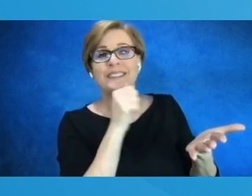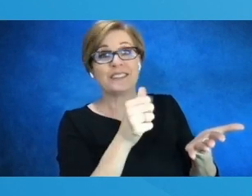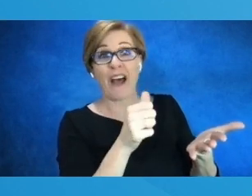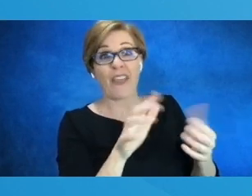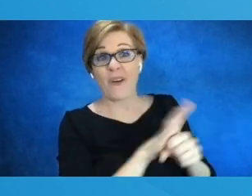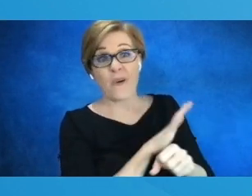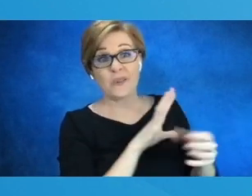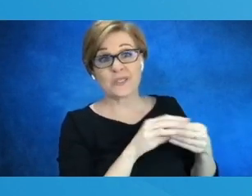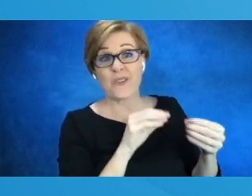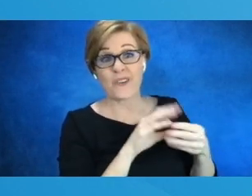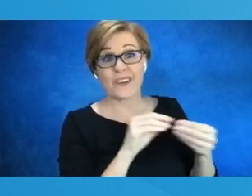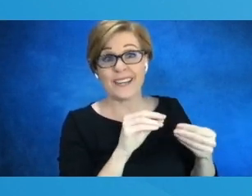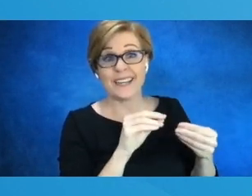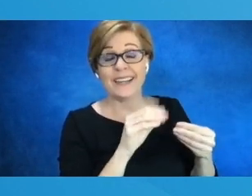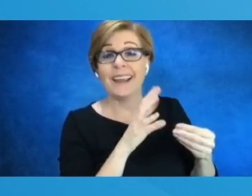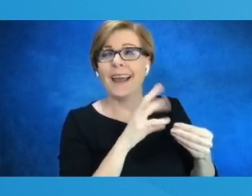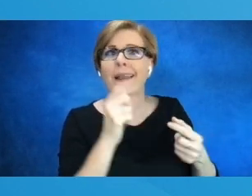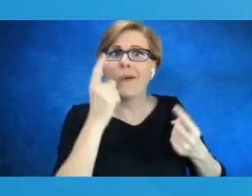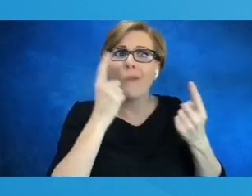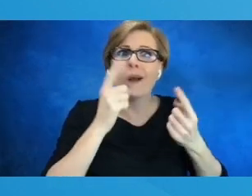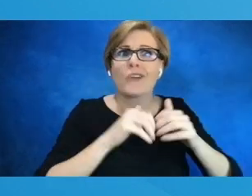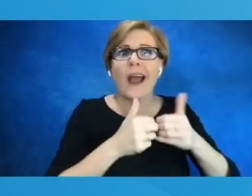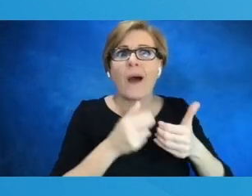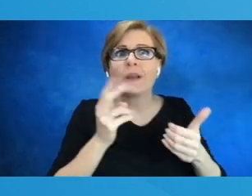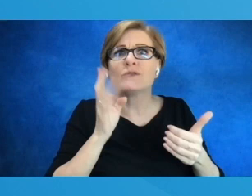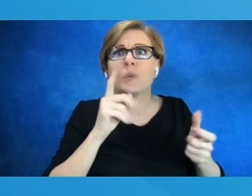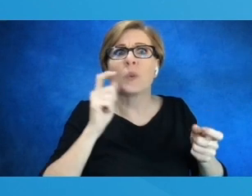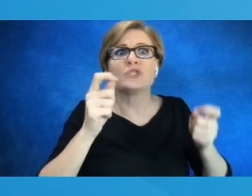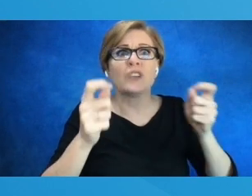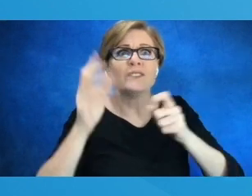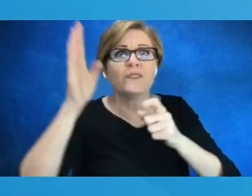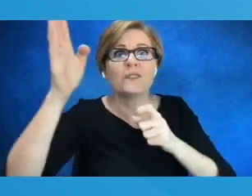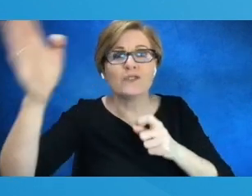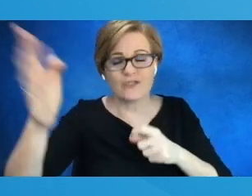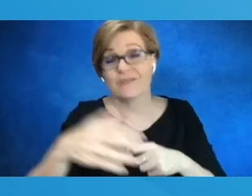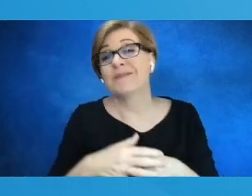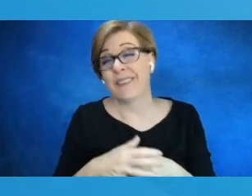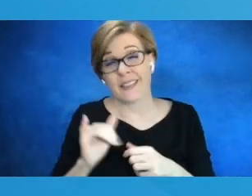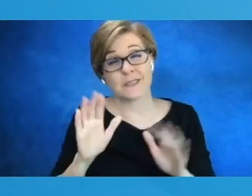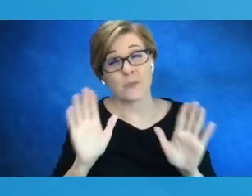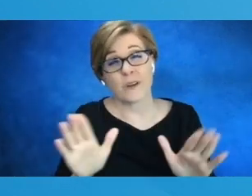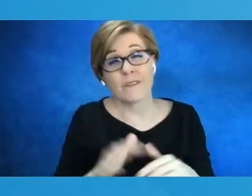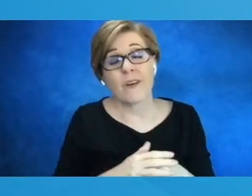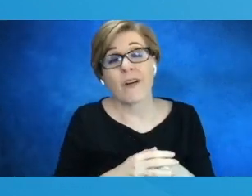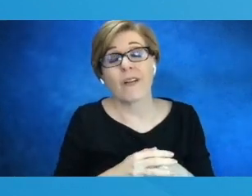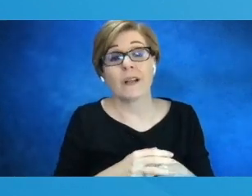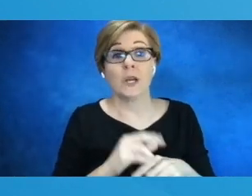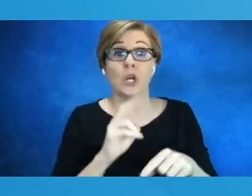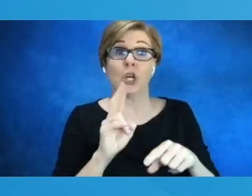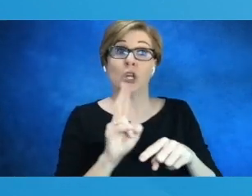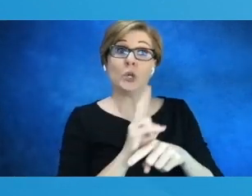That's wonderful. Yeah. It's so important. Using layers and storytelling.